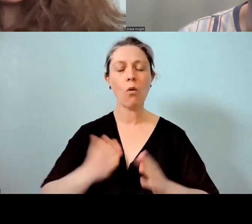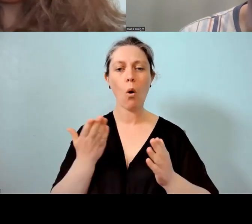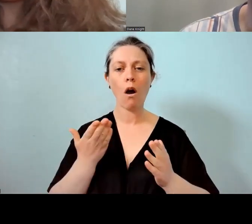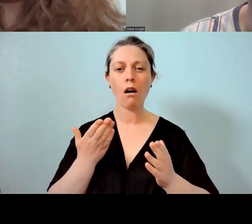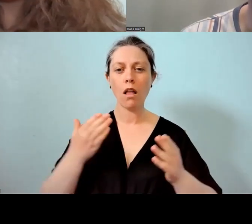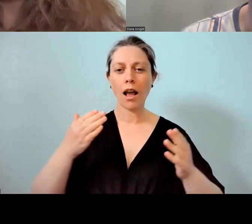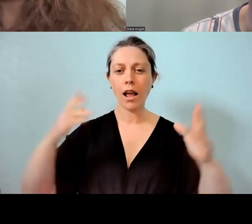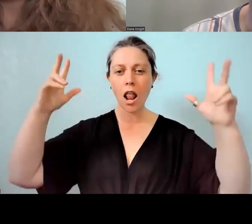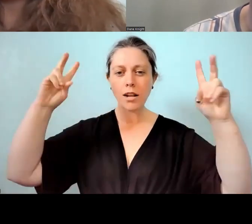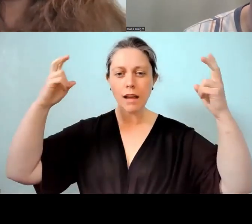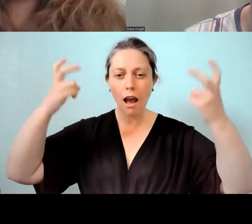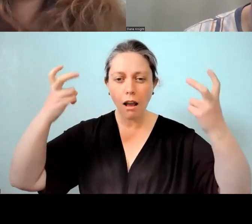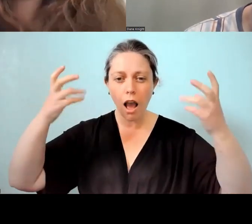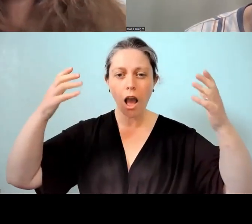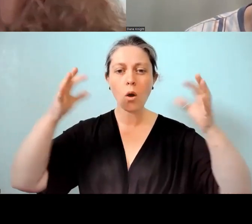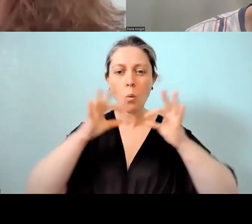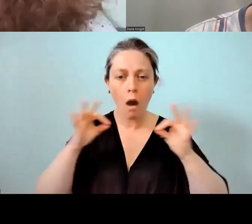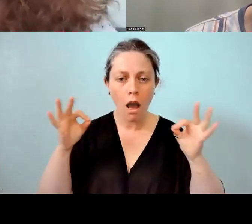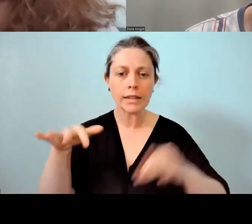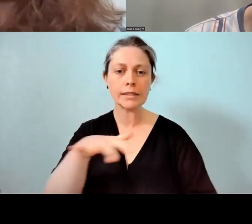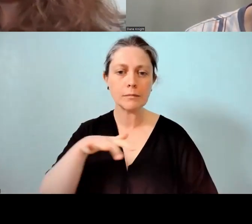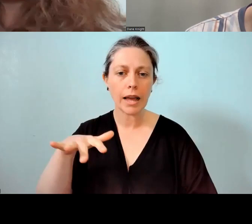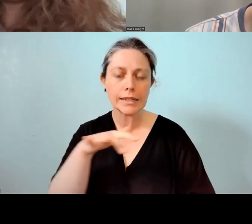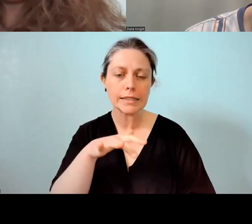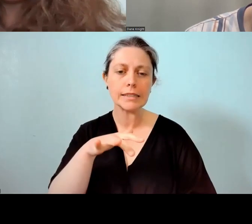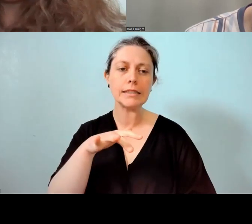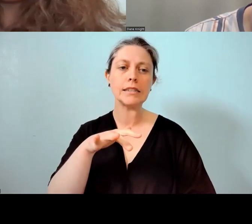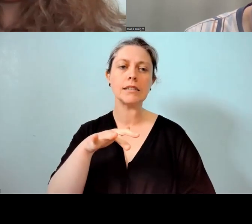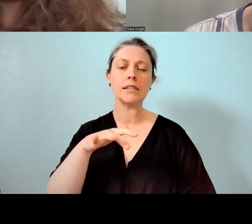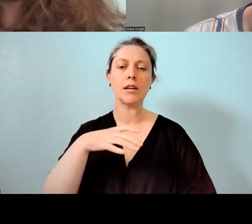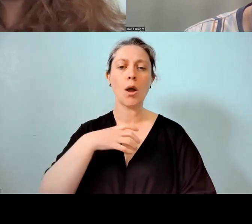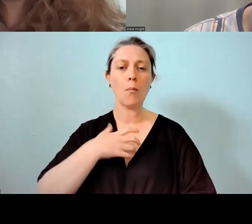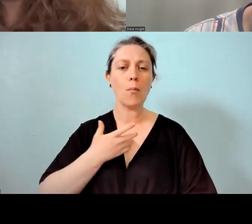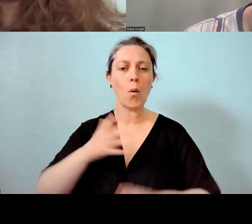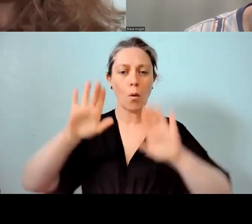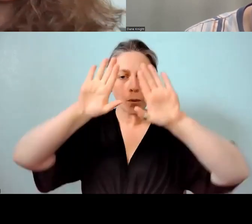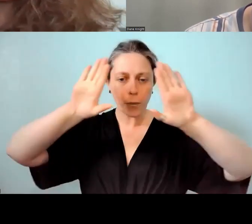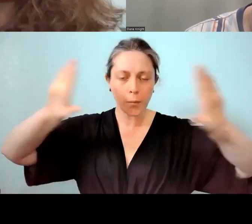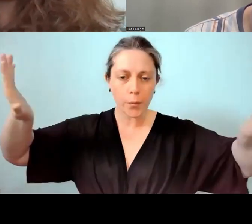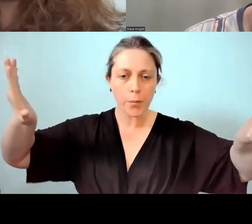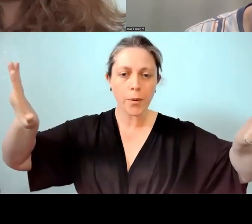And I think, you know, we've got a long way to go, unfortunately, around those reasonable accommodations